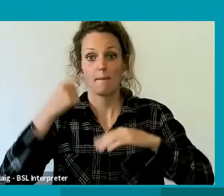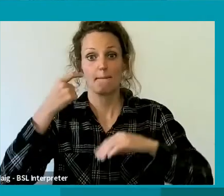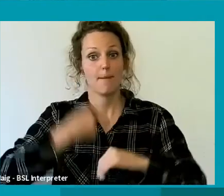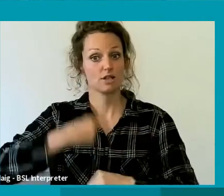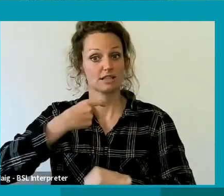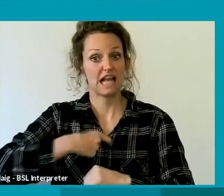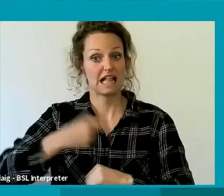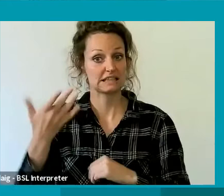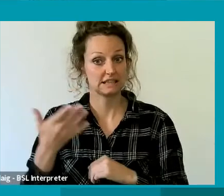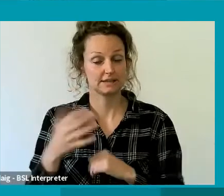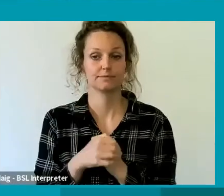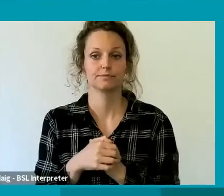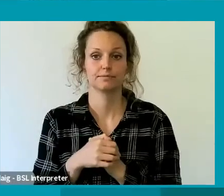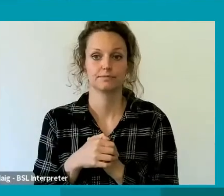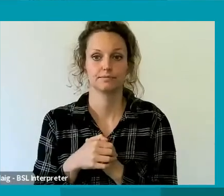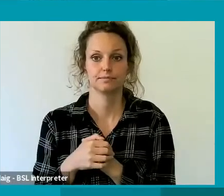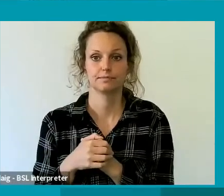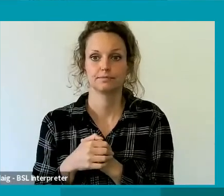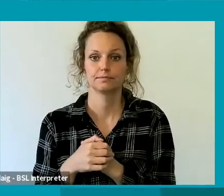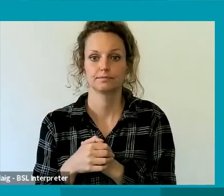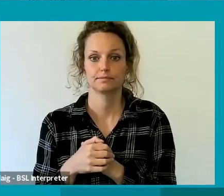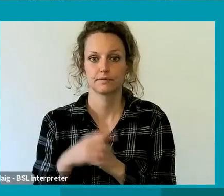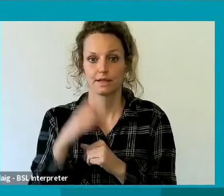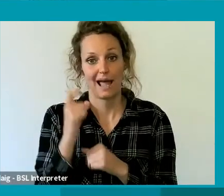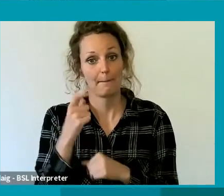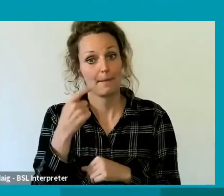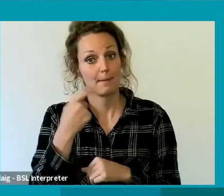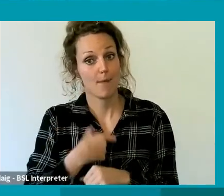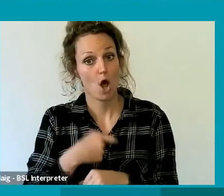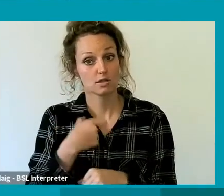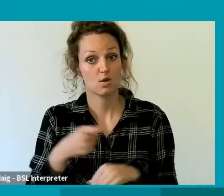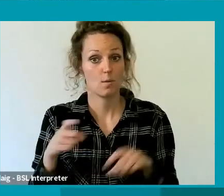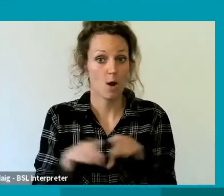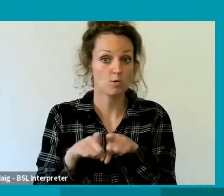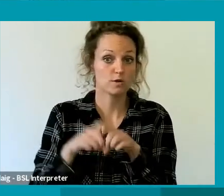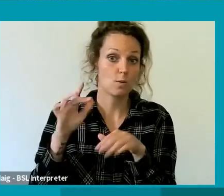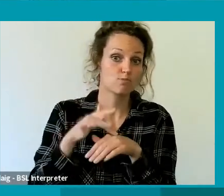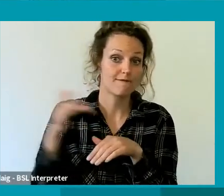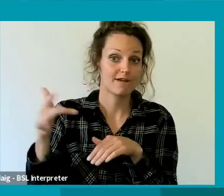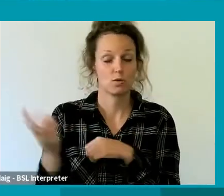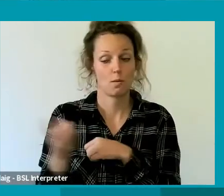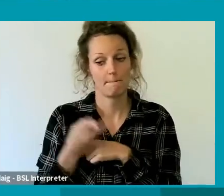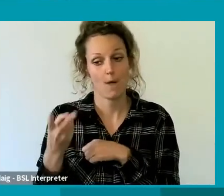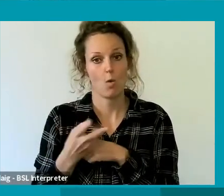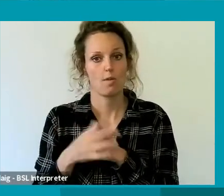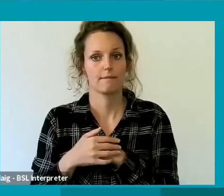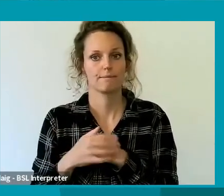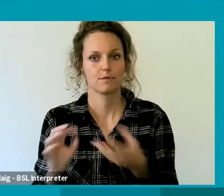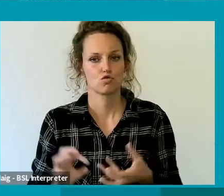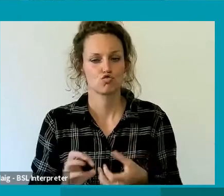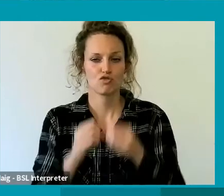but also a little personal as well. So you can get totally creative in how you want to present yourself.